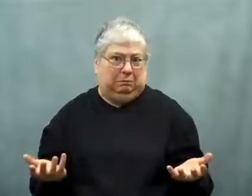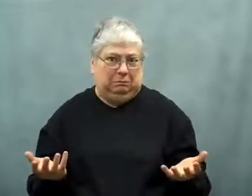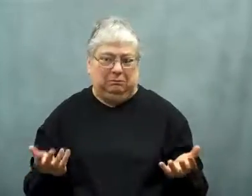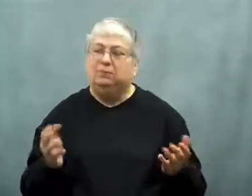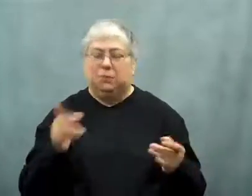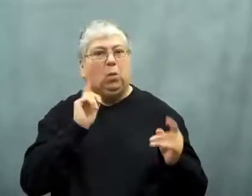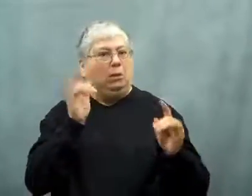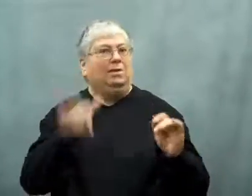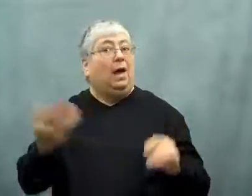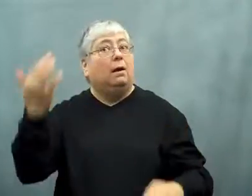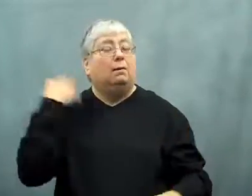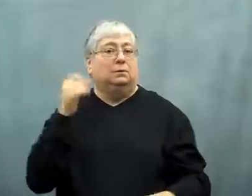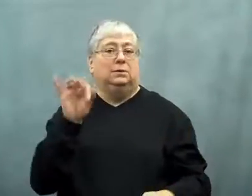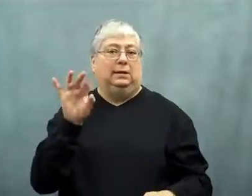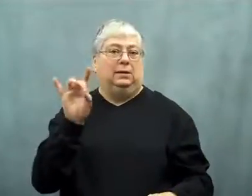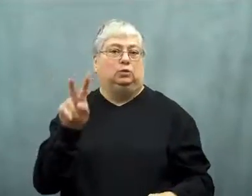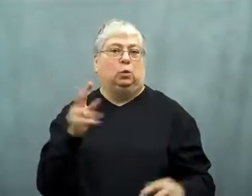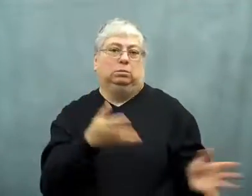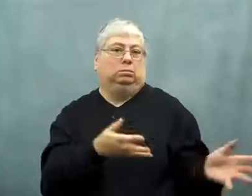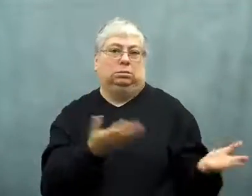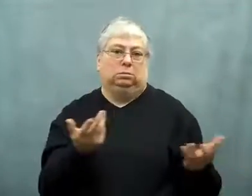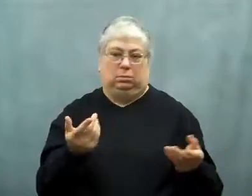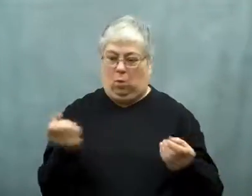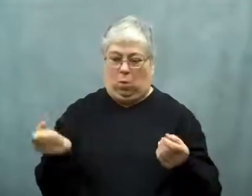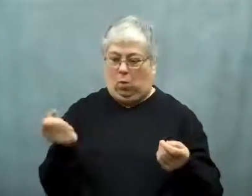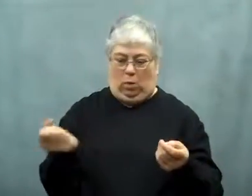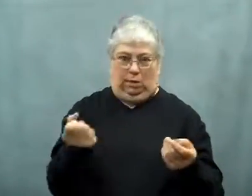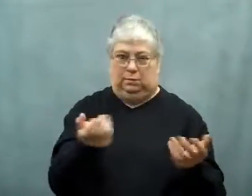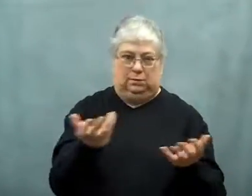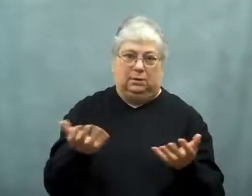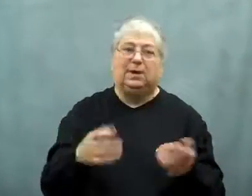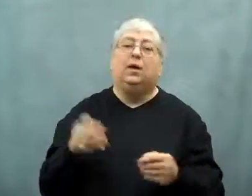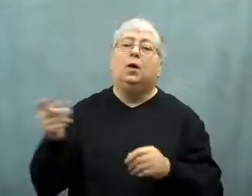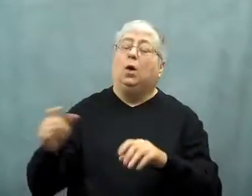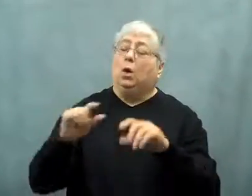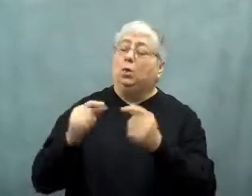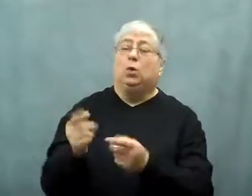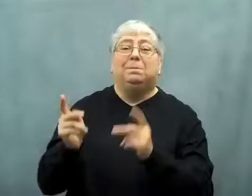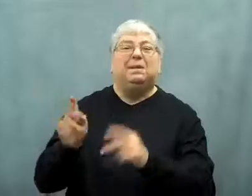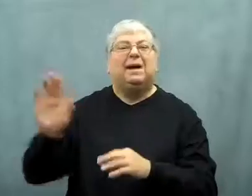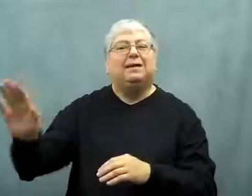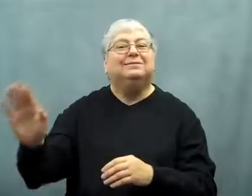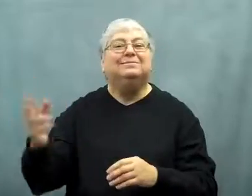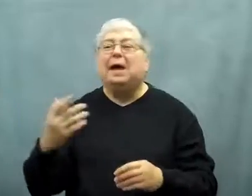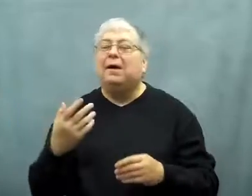This all happened in 1982, and hadn't been read since.